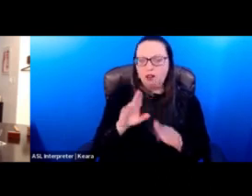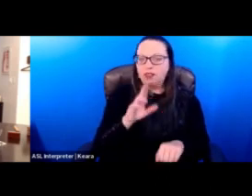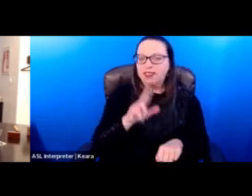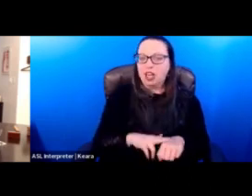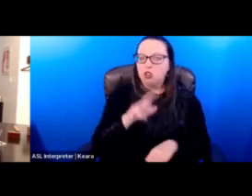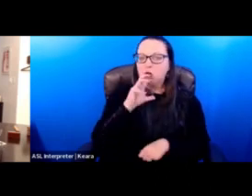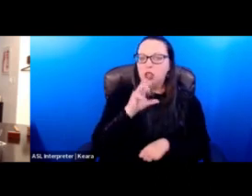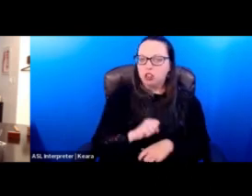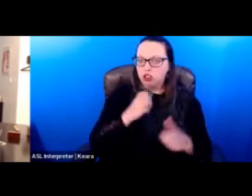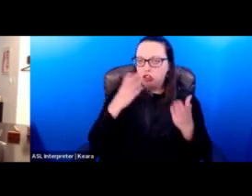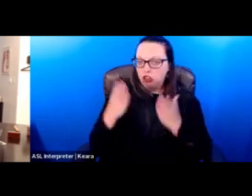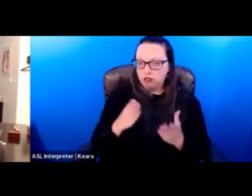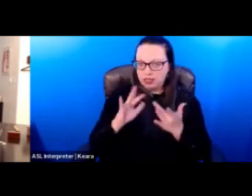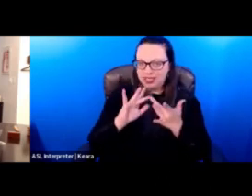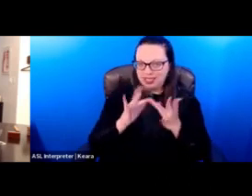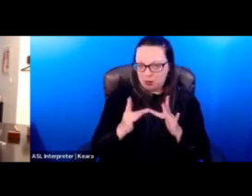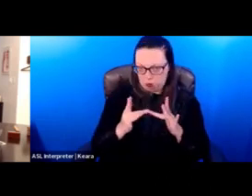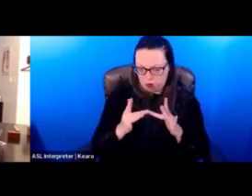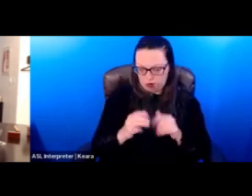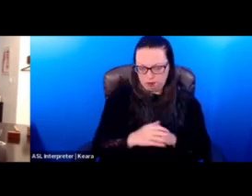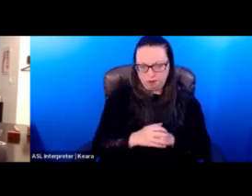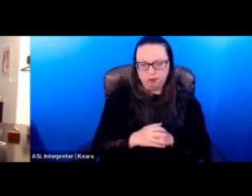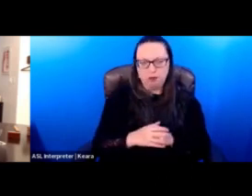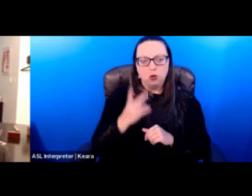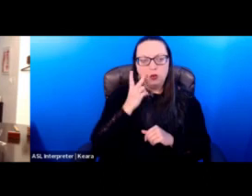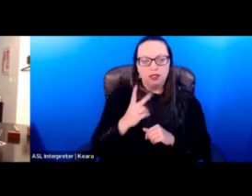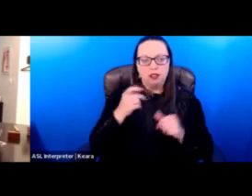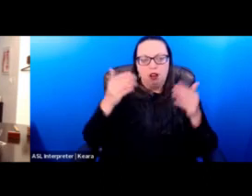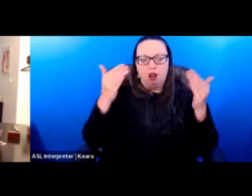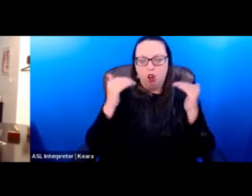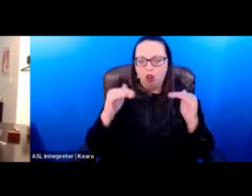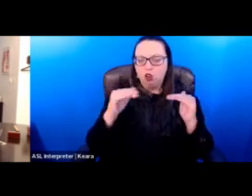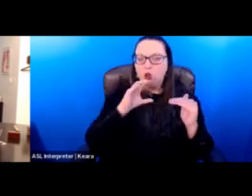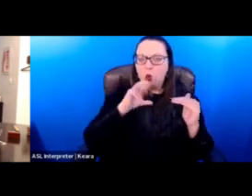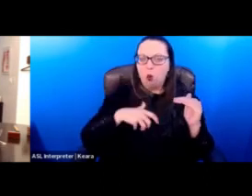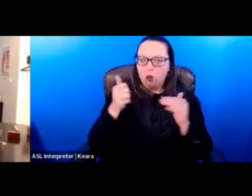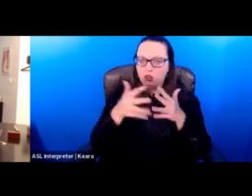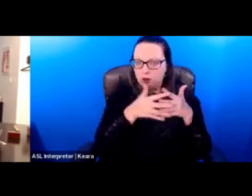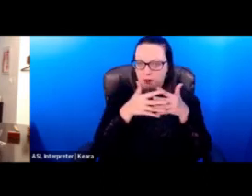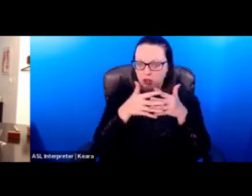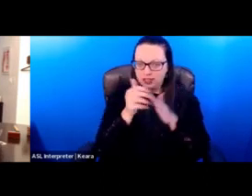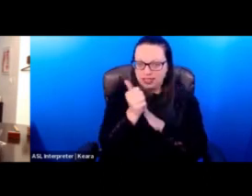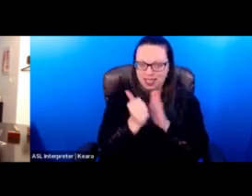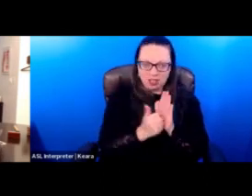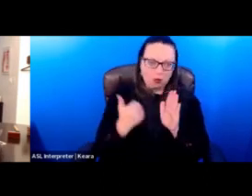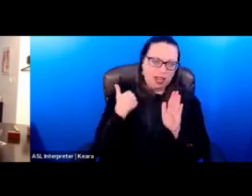services network. As you see, under the Older Americans Act, we serve about 11 million seniors or about one in five in